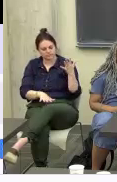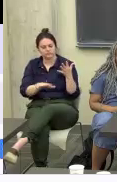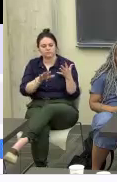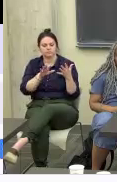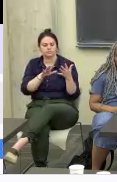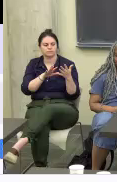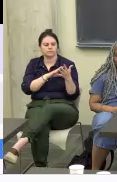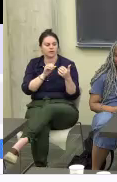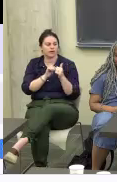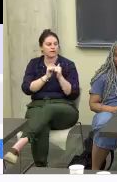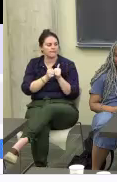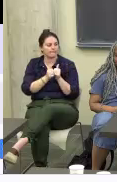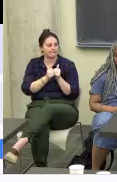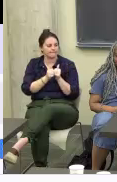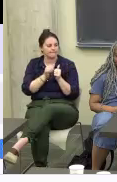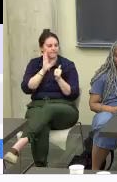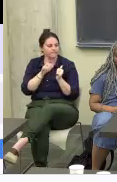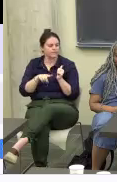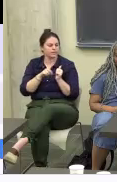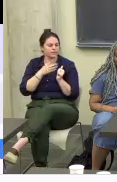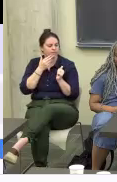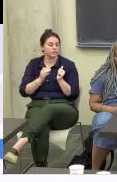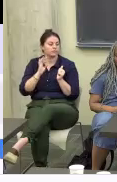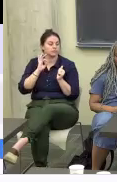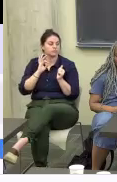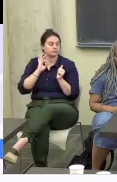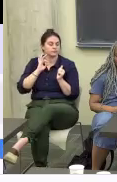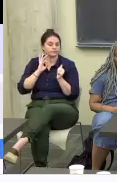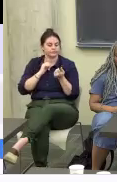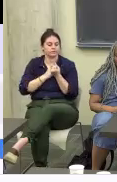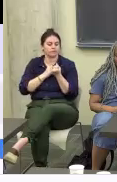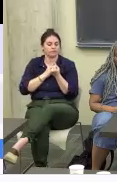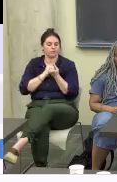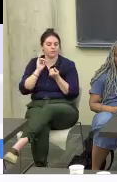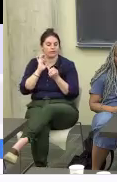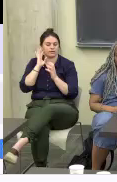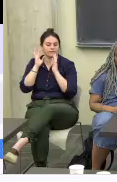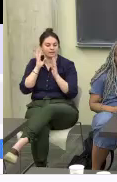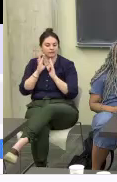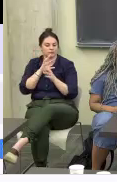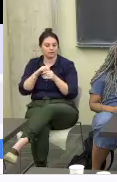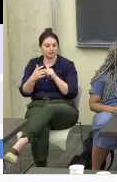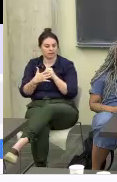And how would they better support innovation in assistive technology going forward rather than